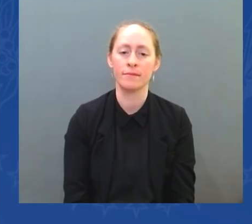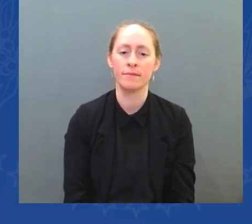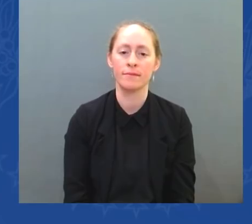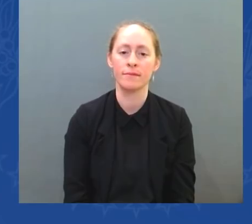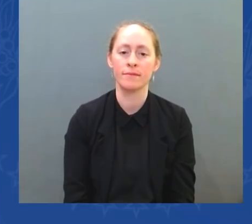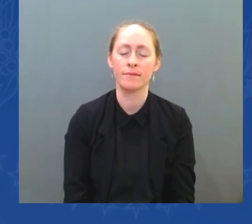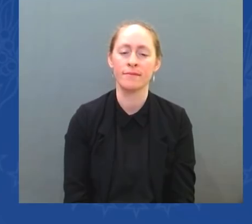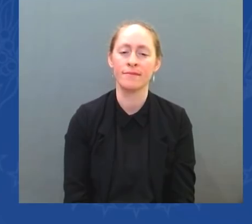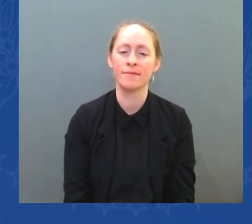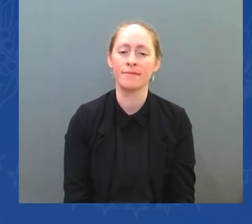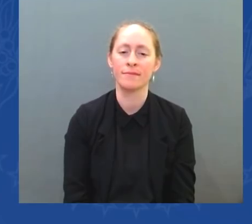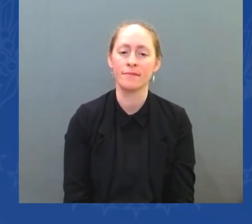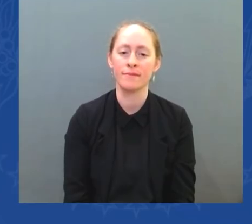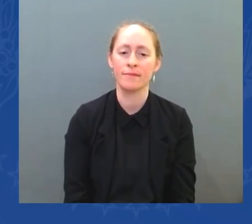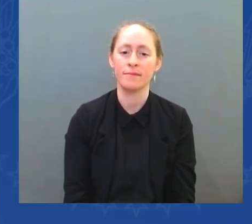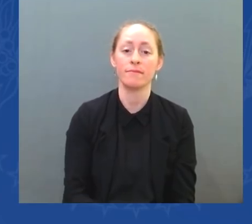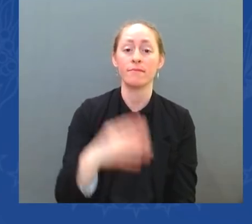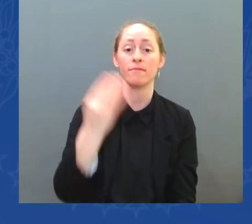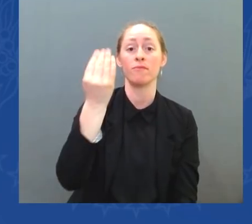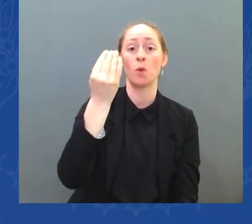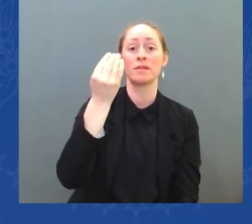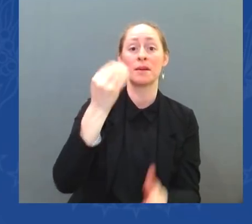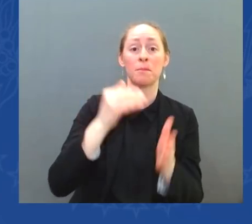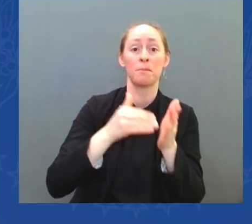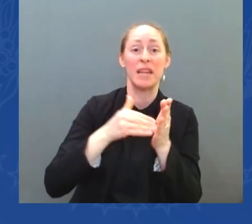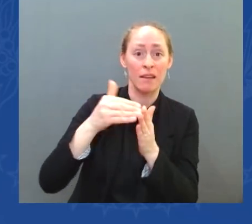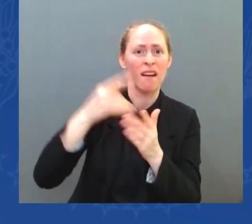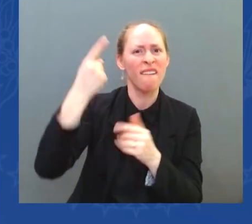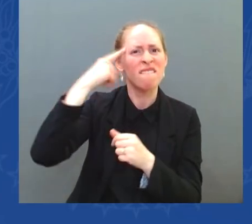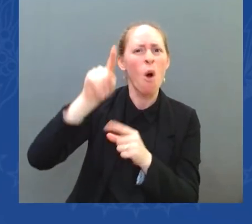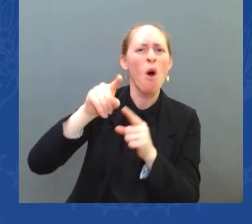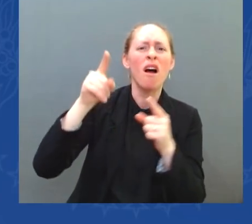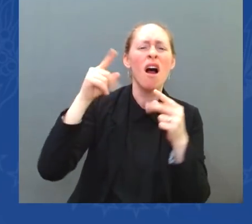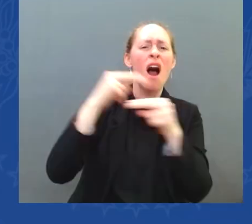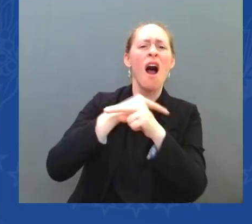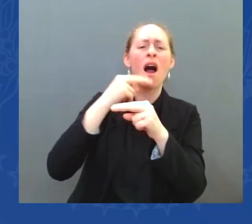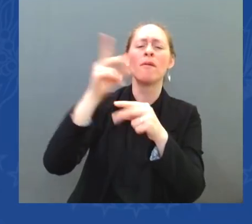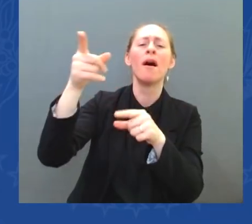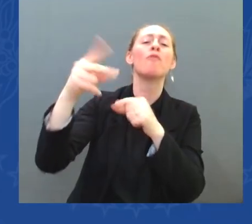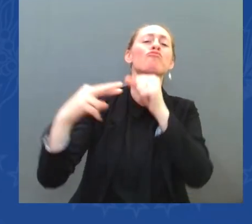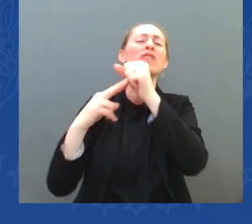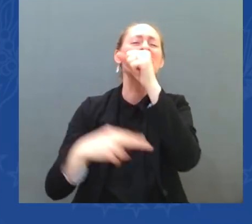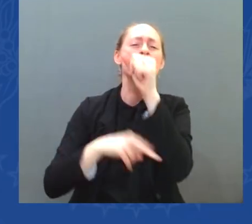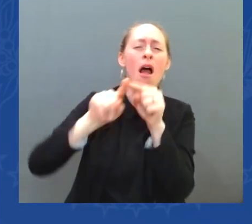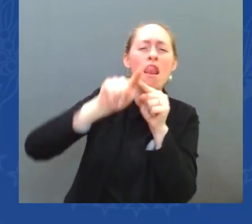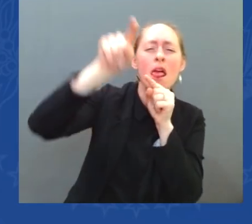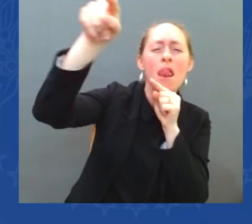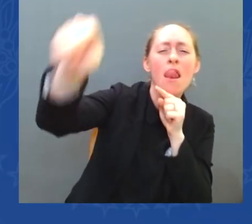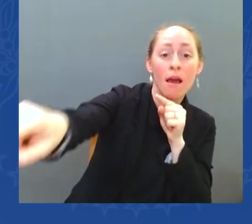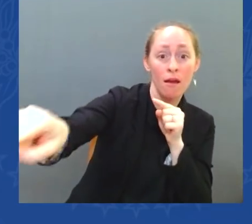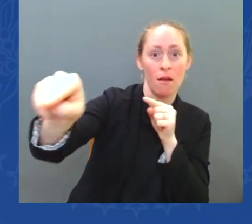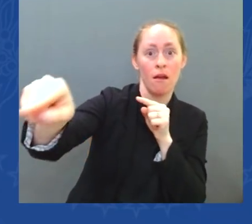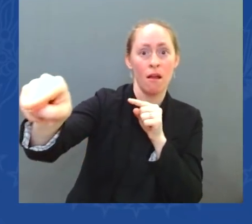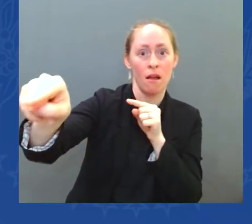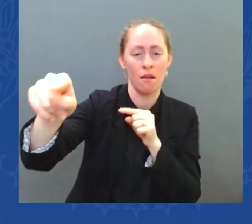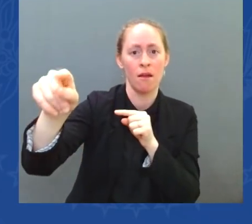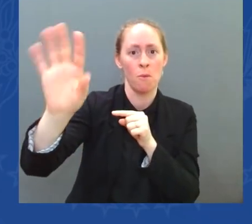Look, this investment is going to help connect entire towns and regions to new opportunities. We've gone from waiting for "Infrastructure Week,"